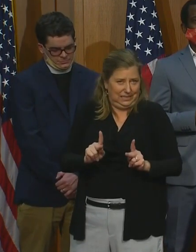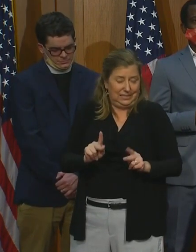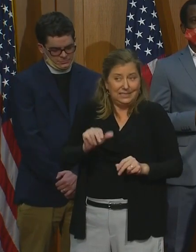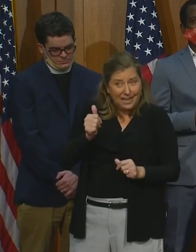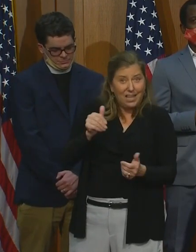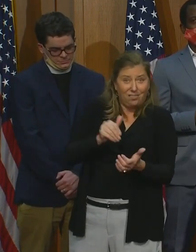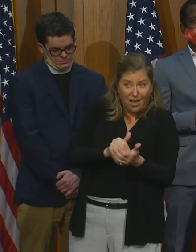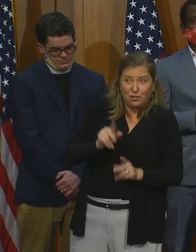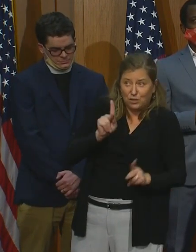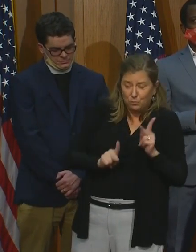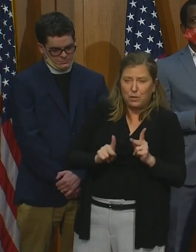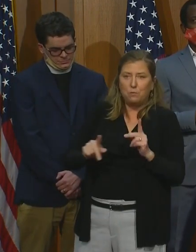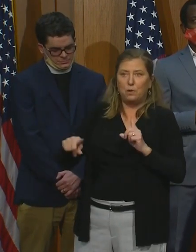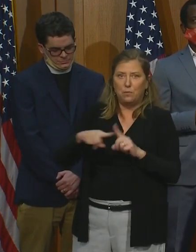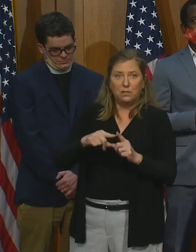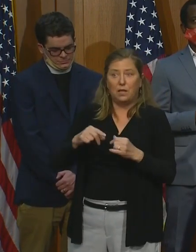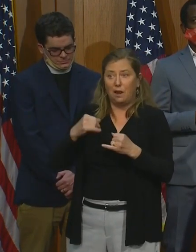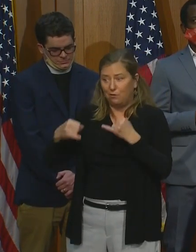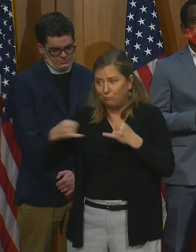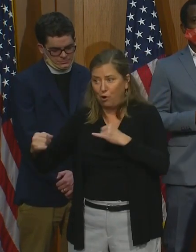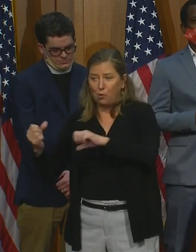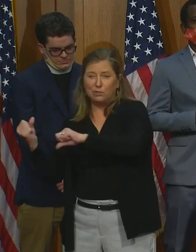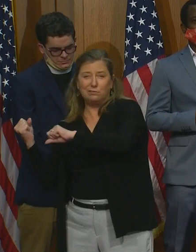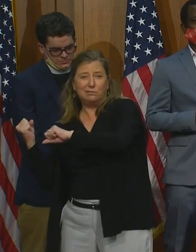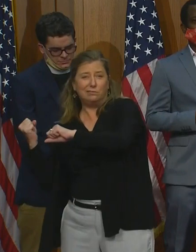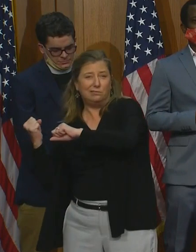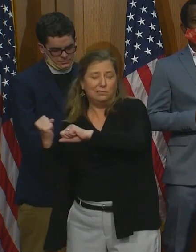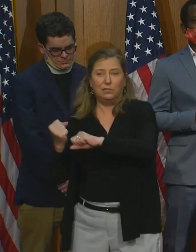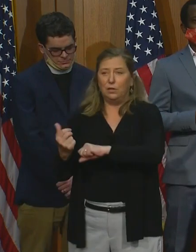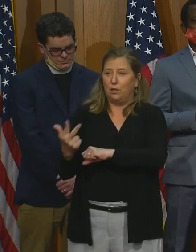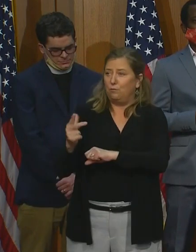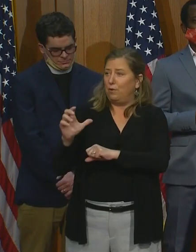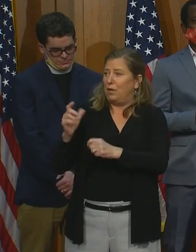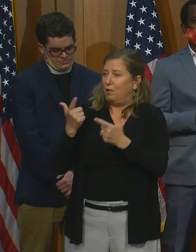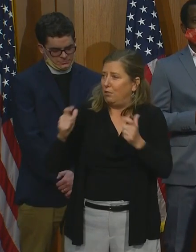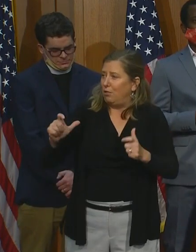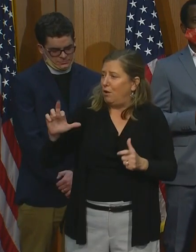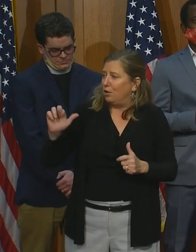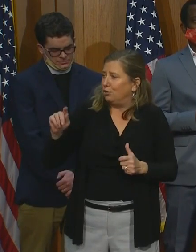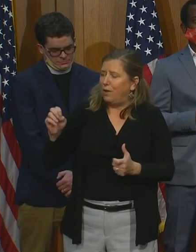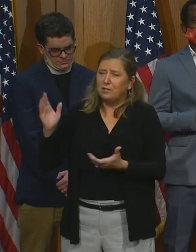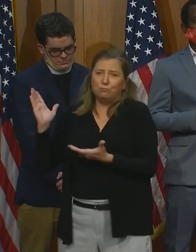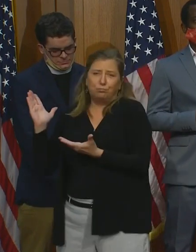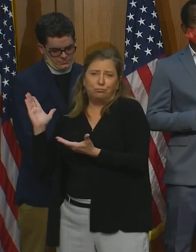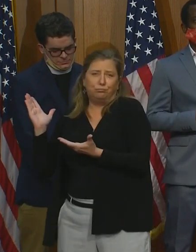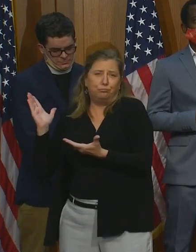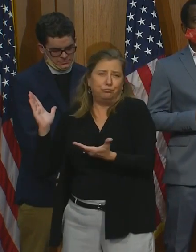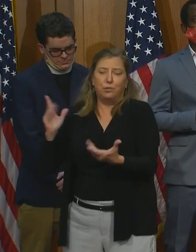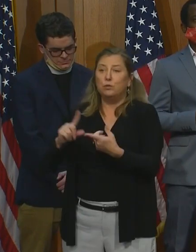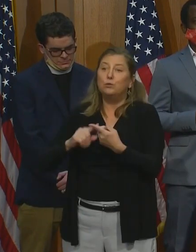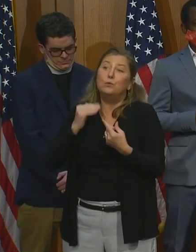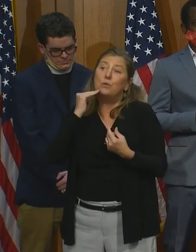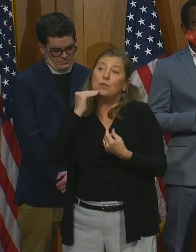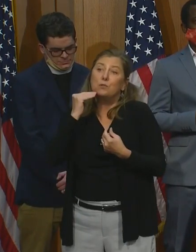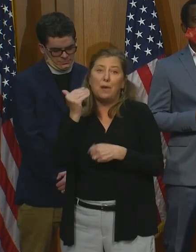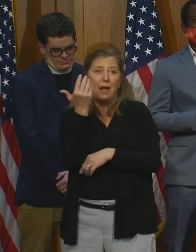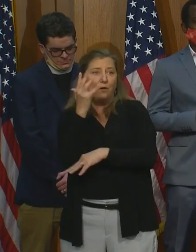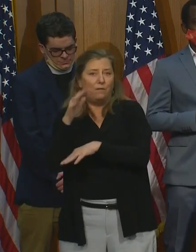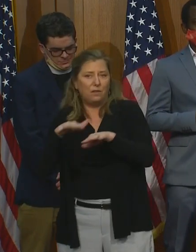THOUSAND CITIZENS TEN THOUSAND. AND A WHOLE LOT OF ROPE TO HAUL